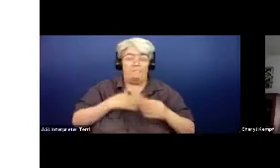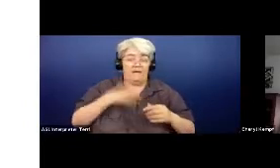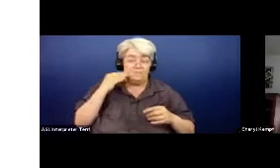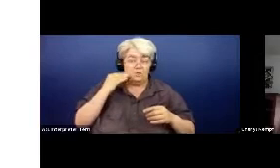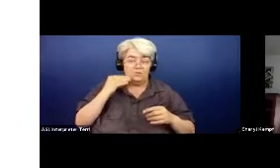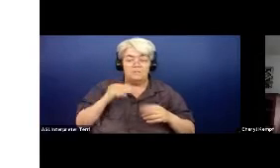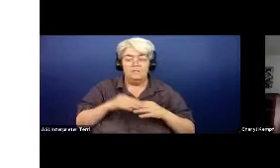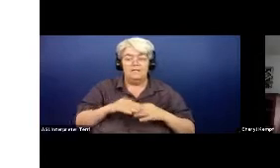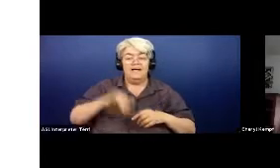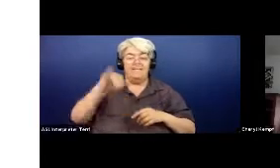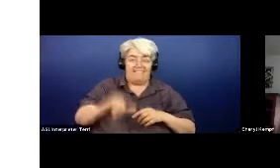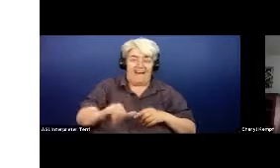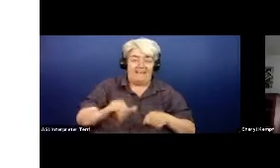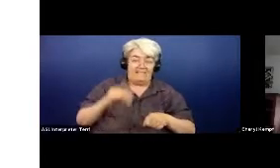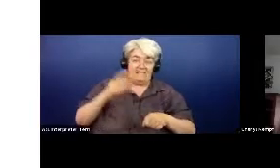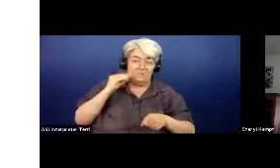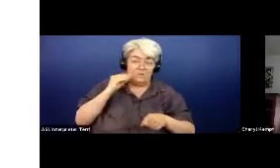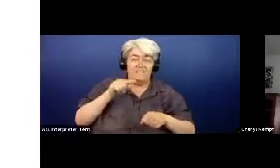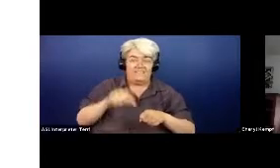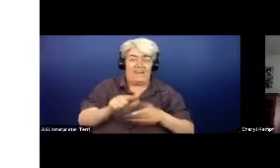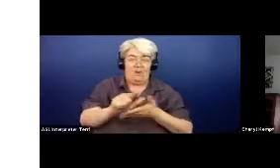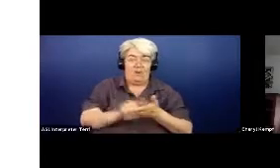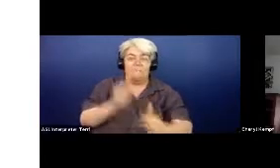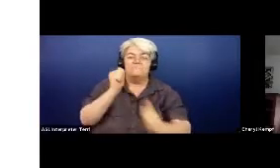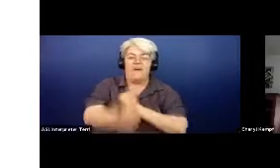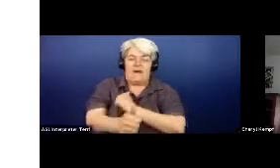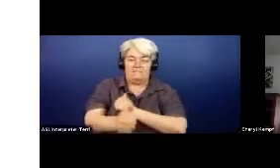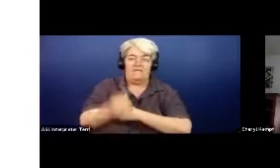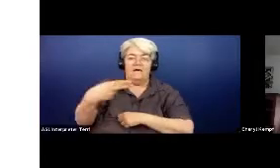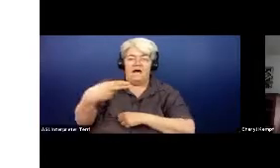That experience, that law that was passed that year which is House Bill 1338 of the